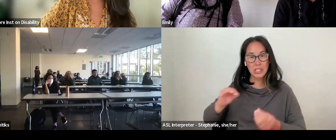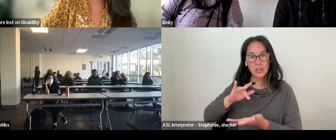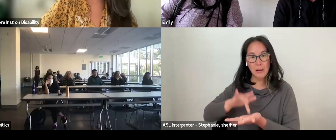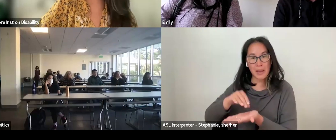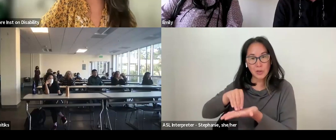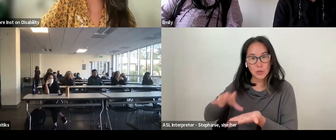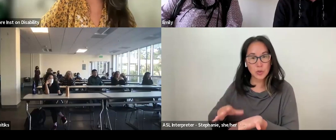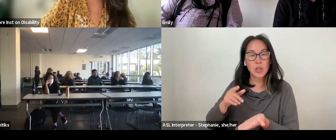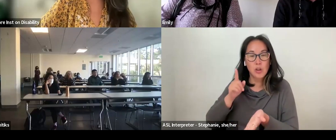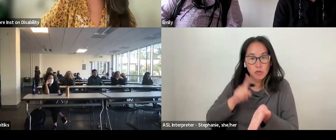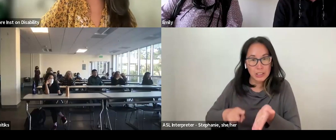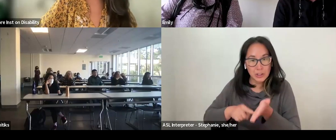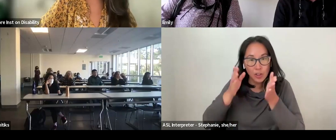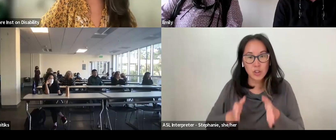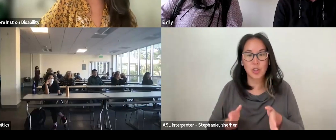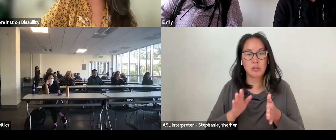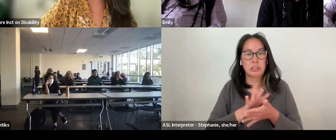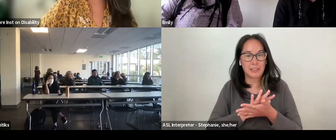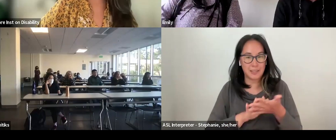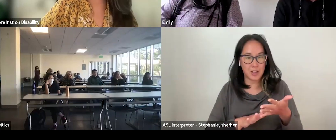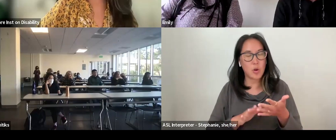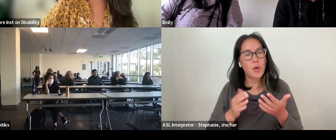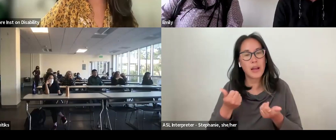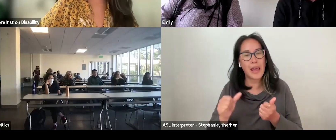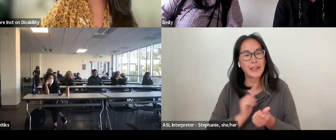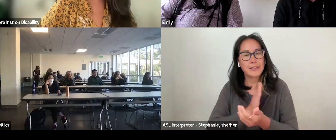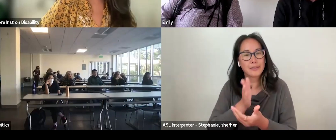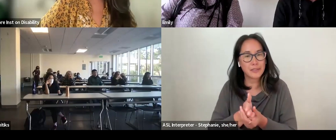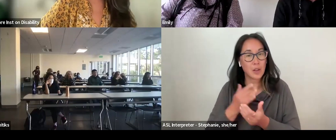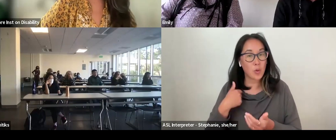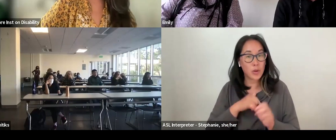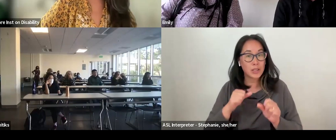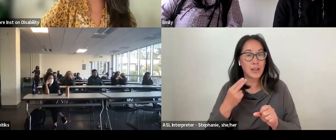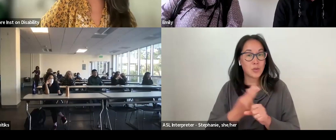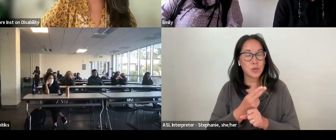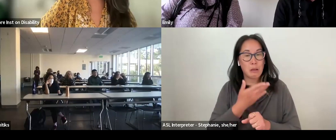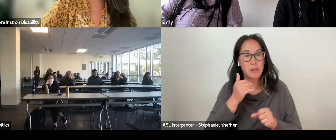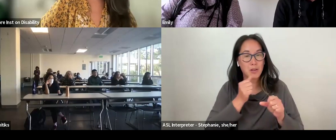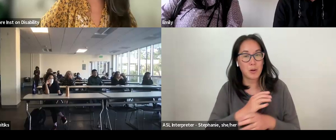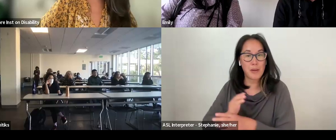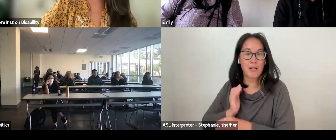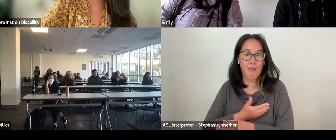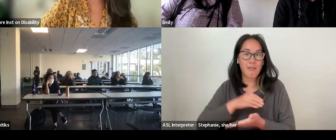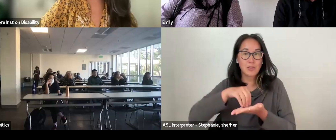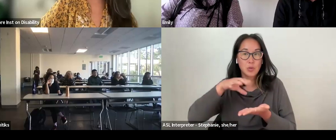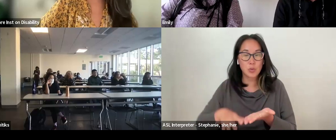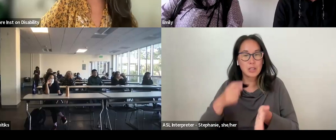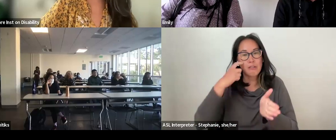researchers, etcetera, can use to better prepare our students to recognize ethical problems